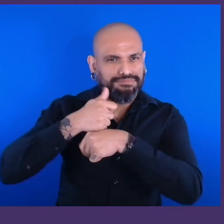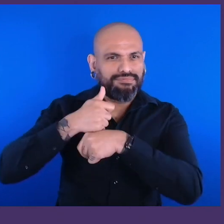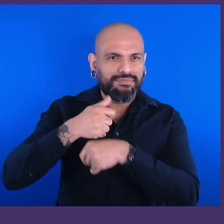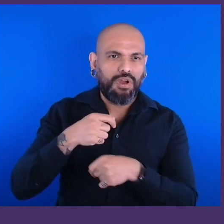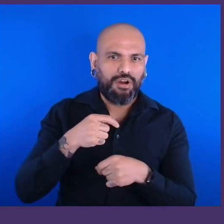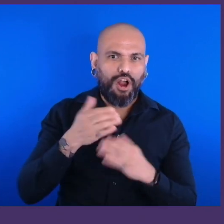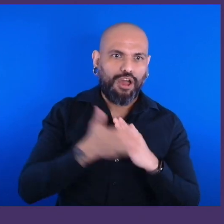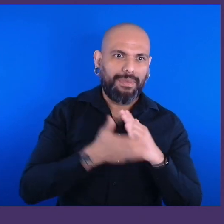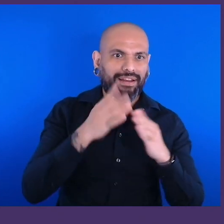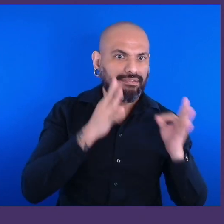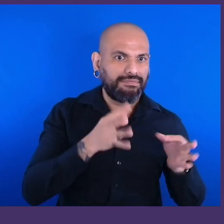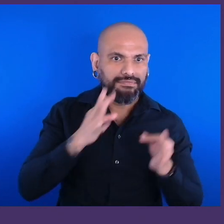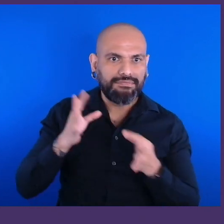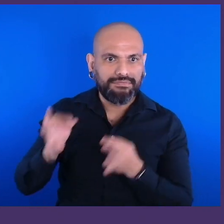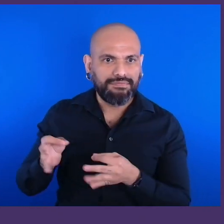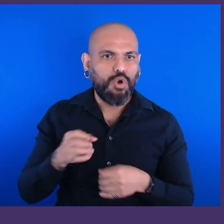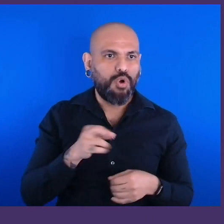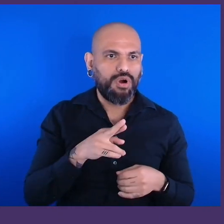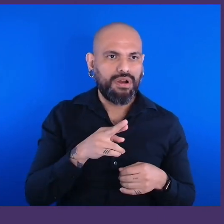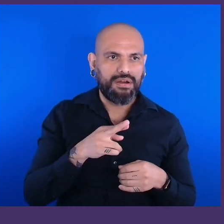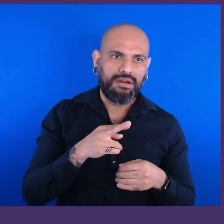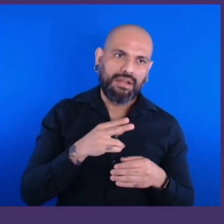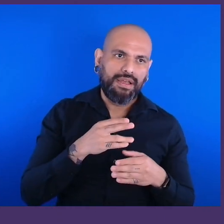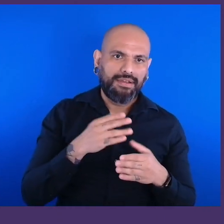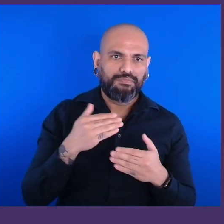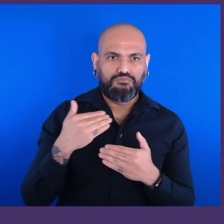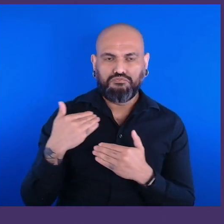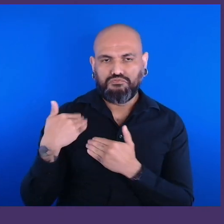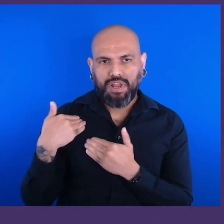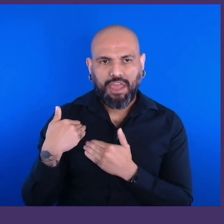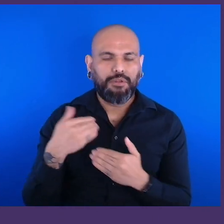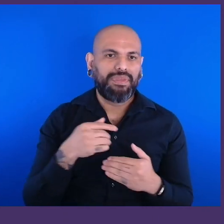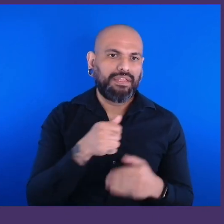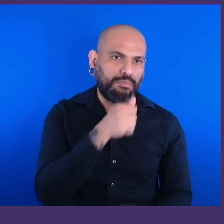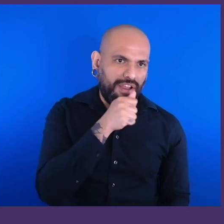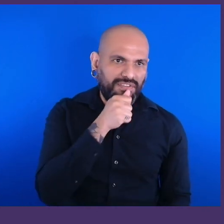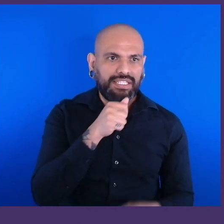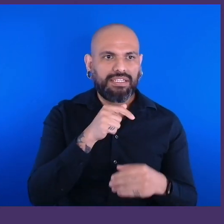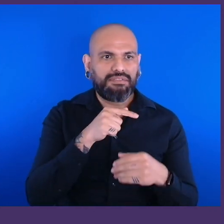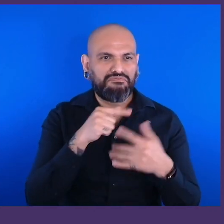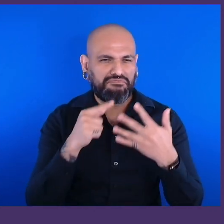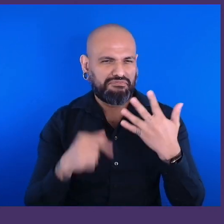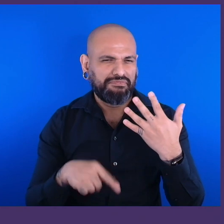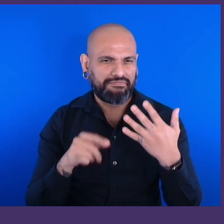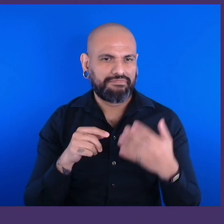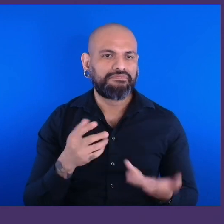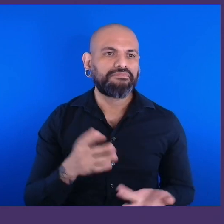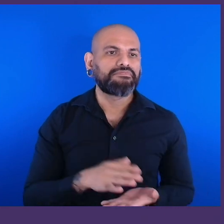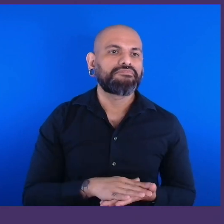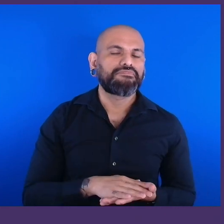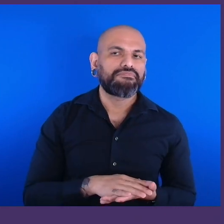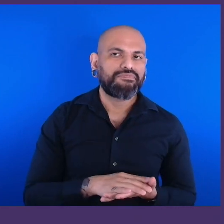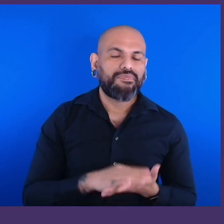privacy, and so forth. And of course, the issue